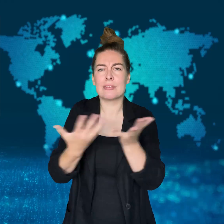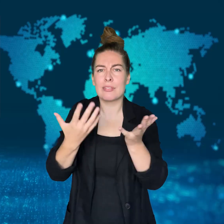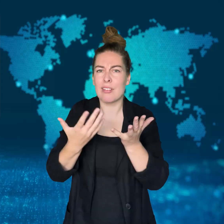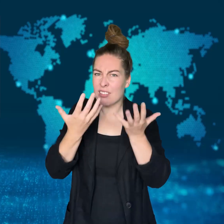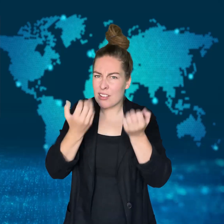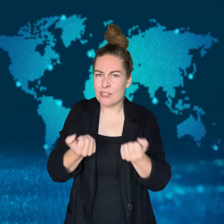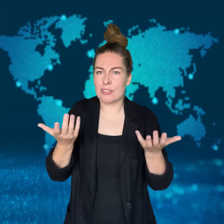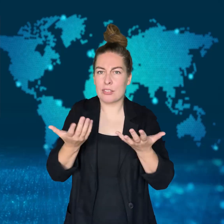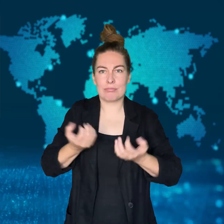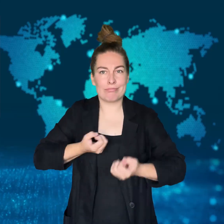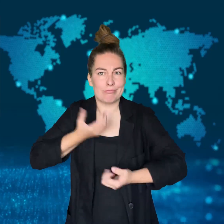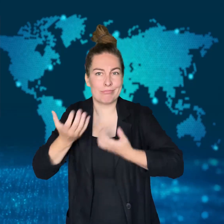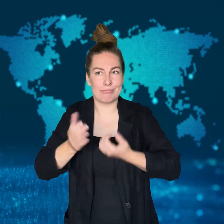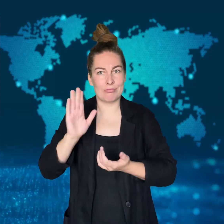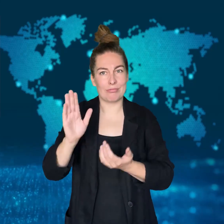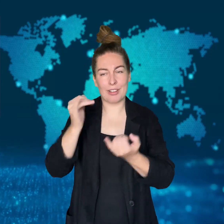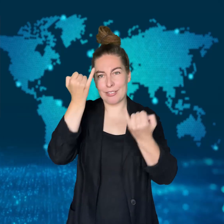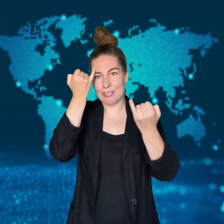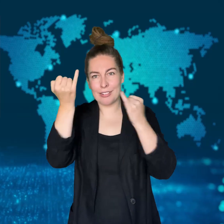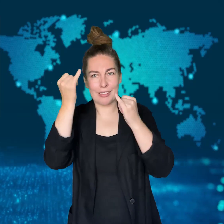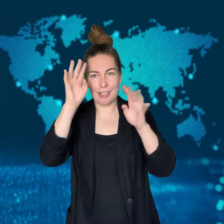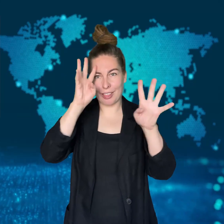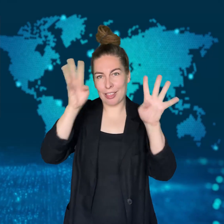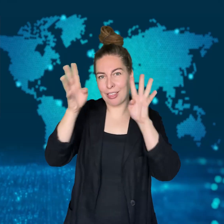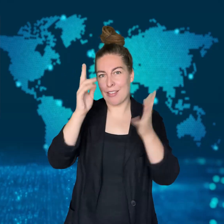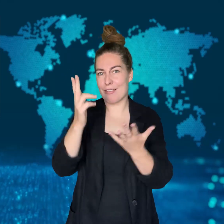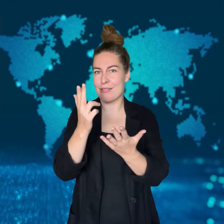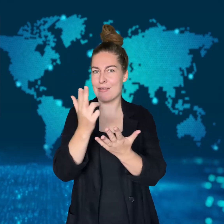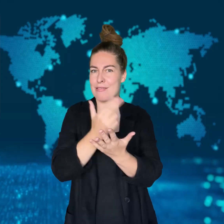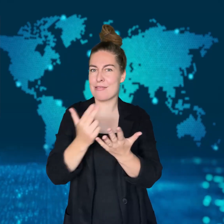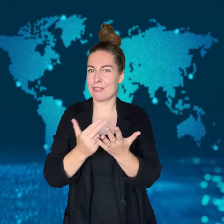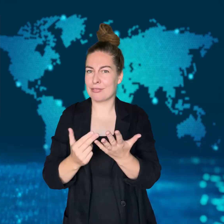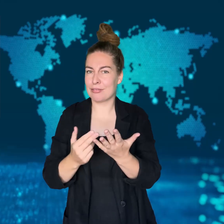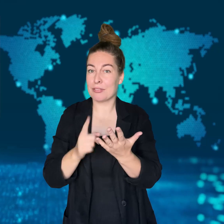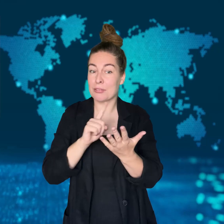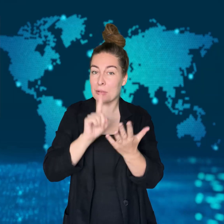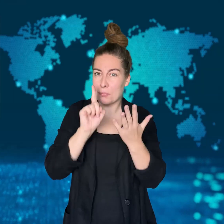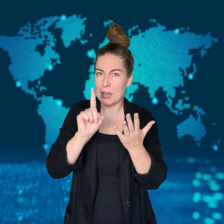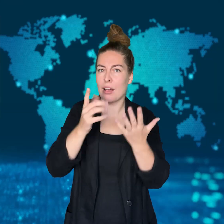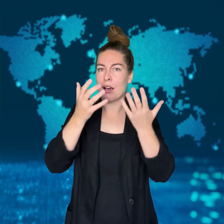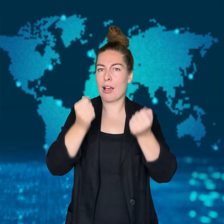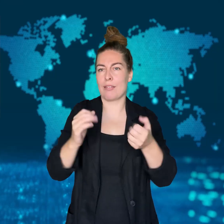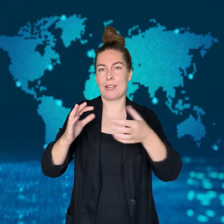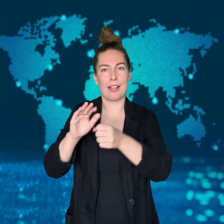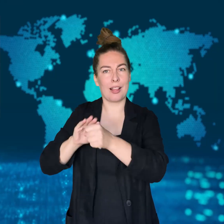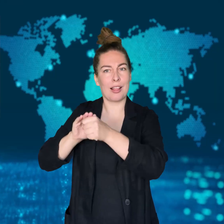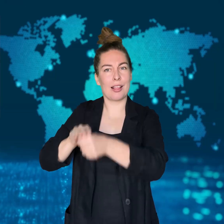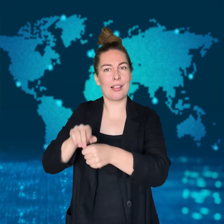and particularly artistic expression includes materials that